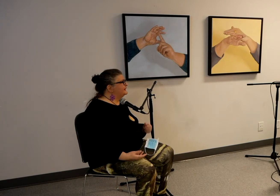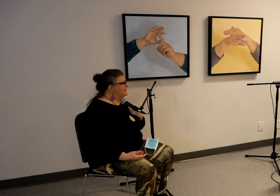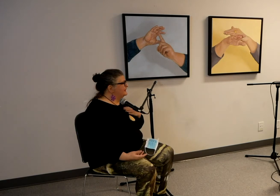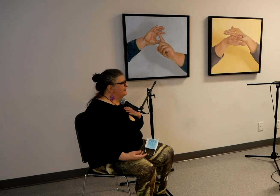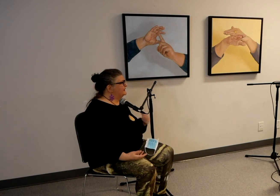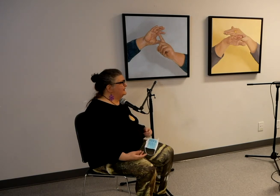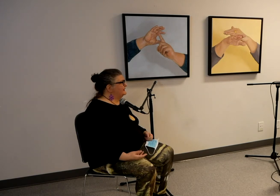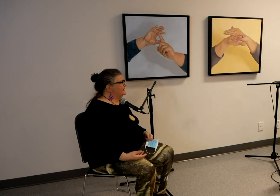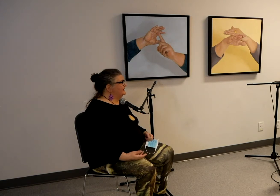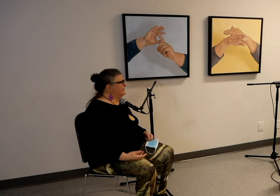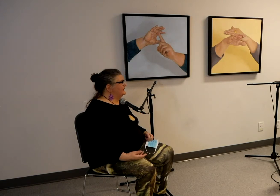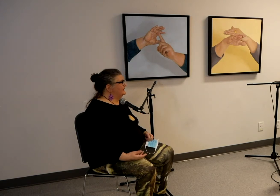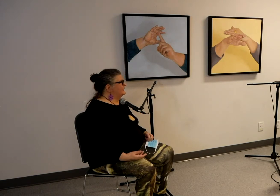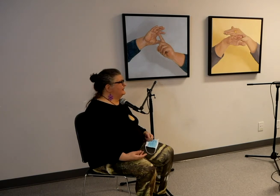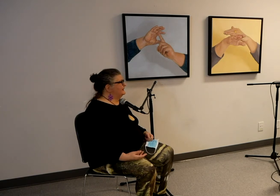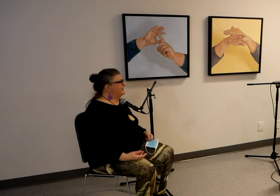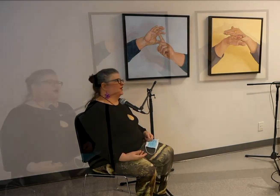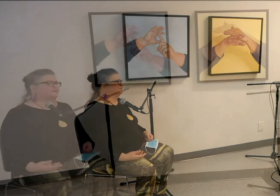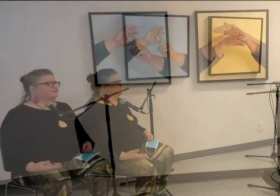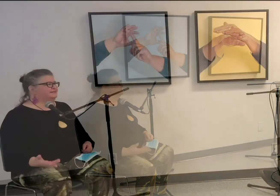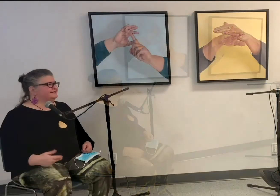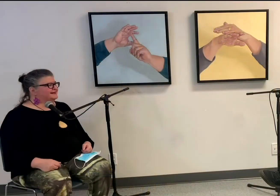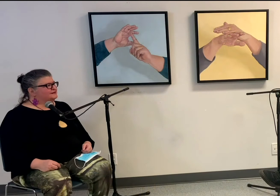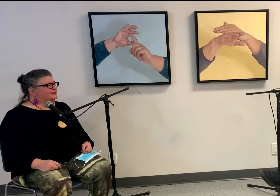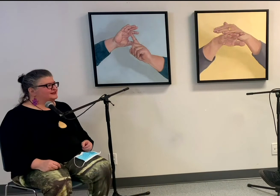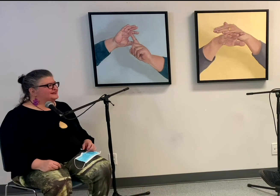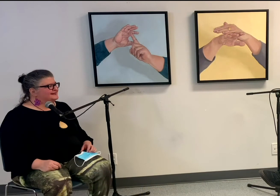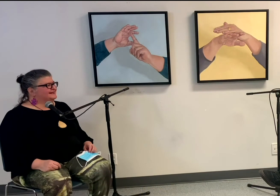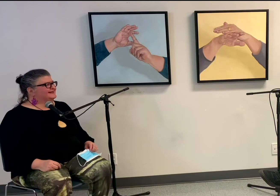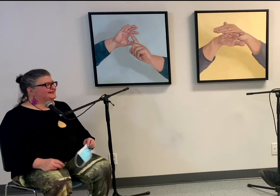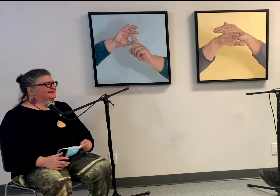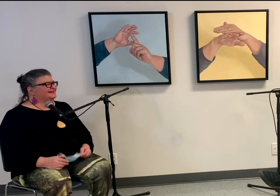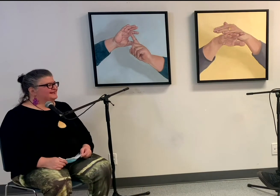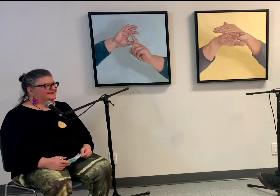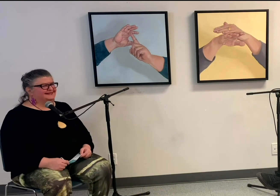I really want to thank you for your time today and for everything that you shared with us. My pleasure thank you, Lori. Yeah.